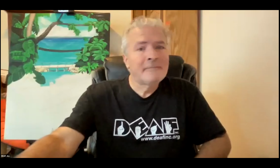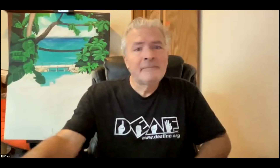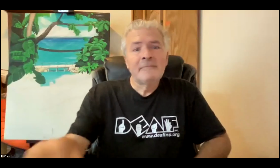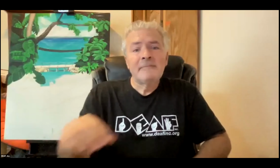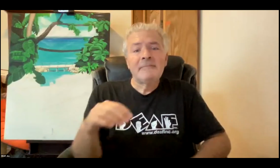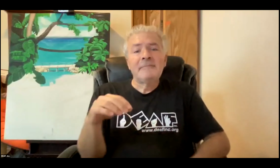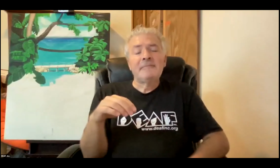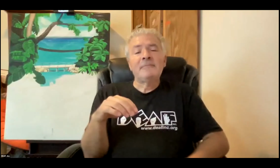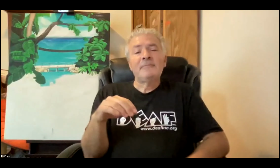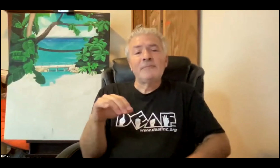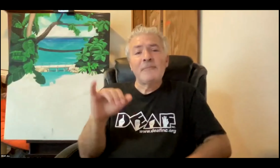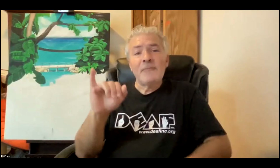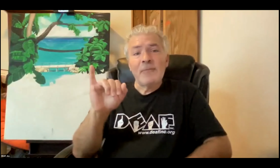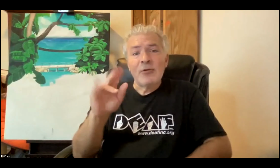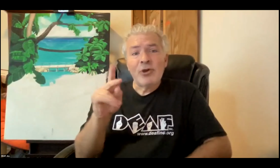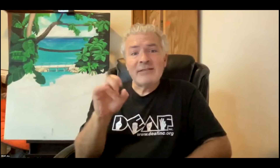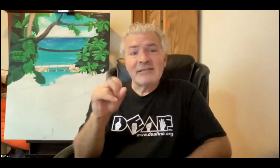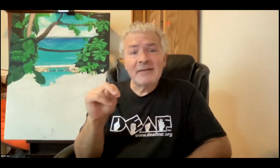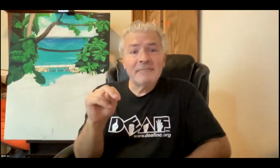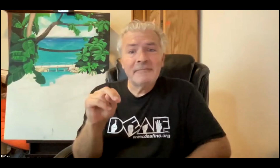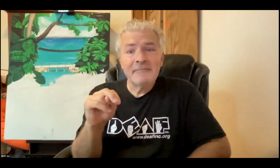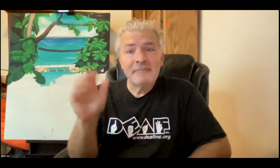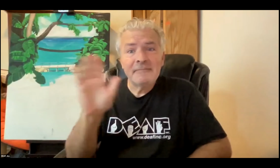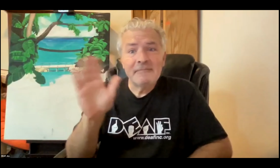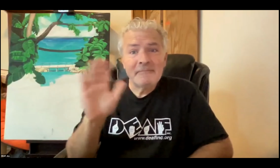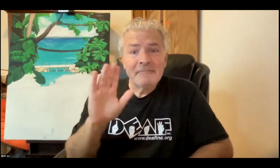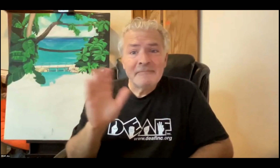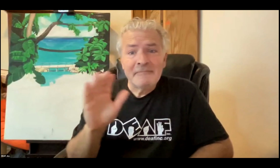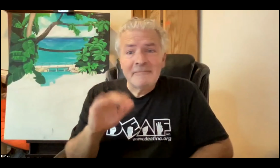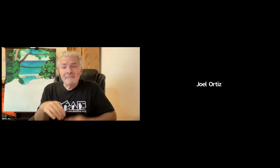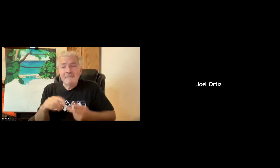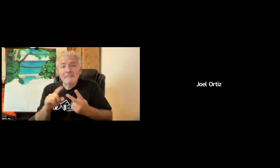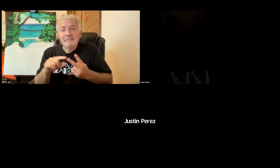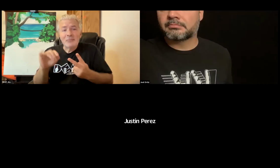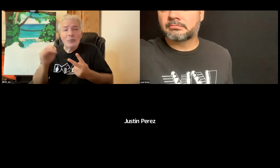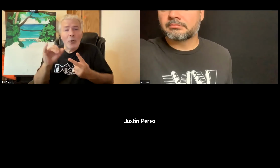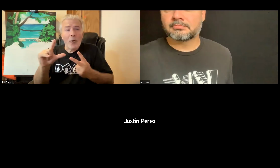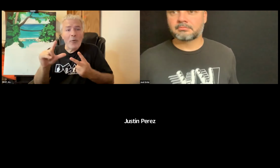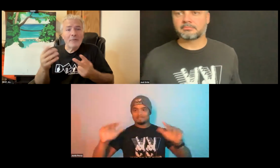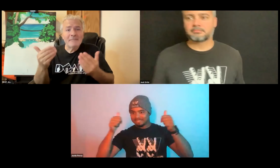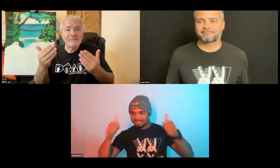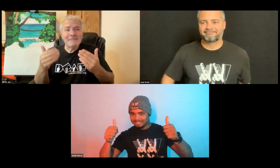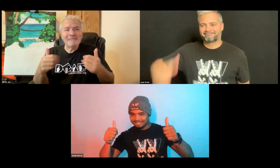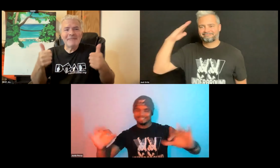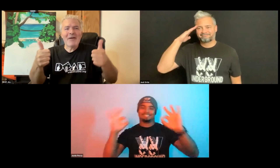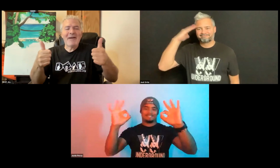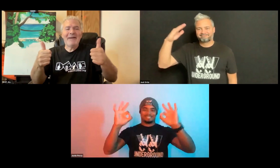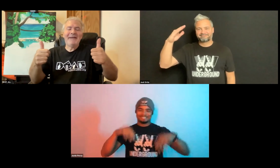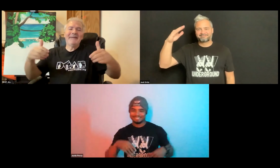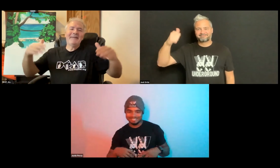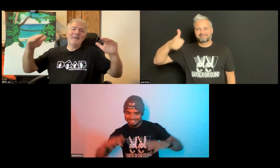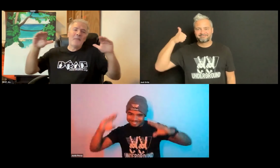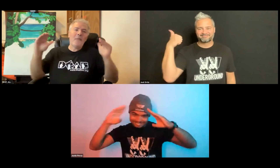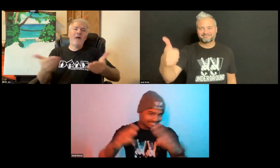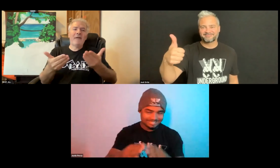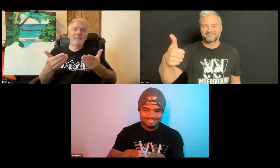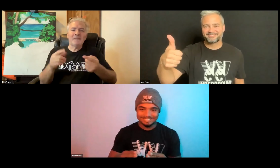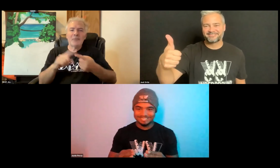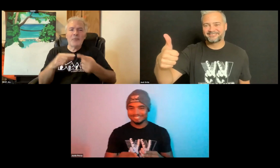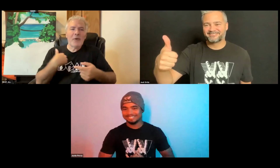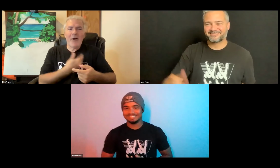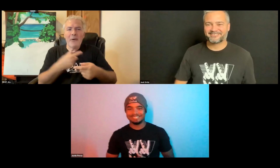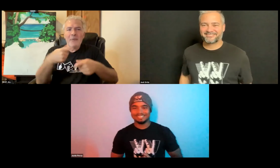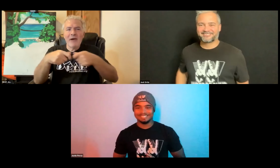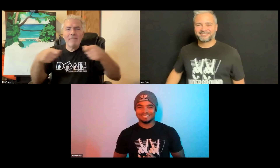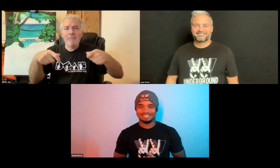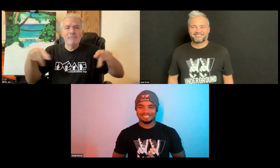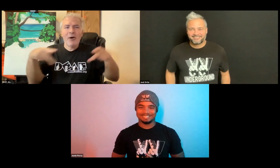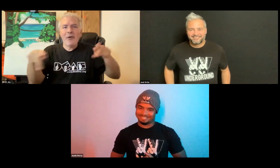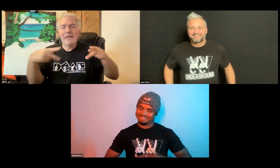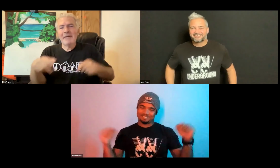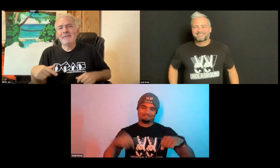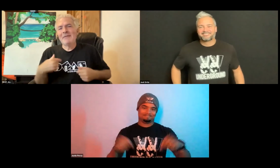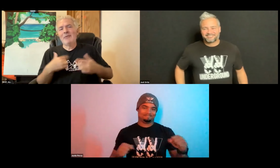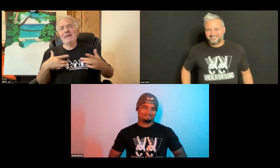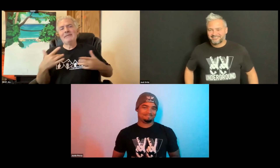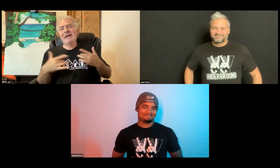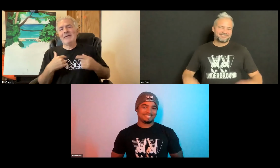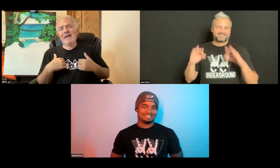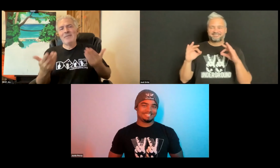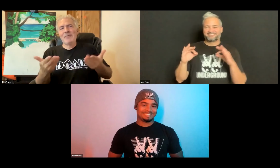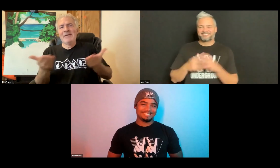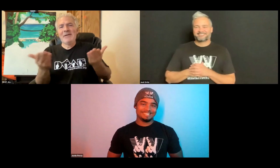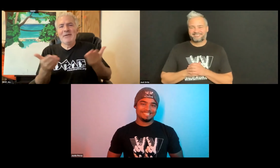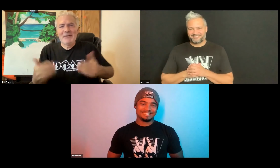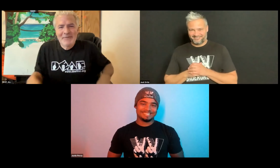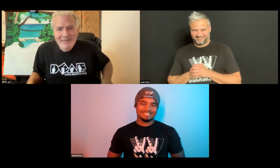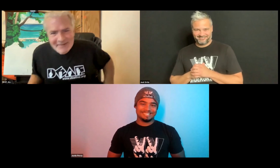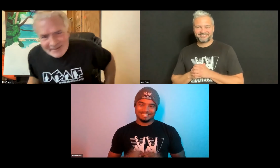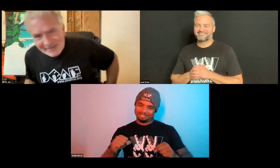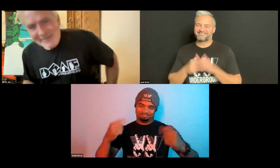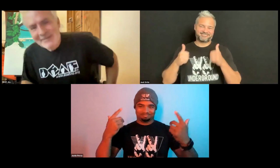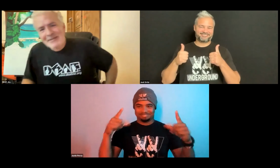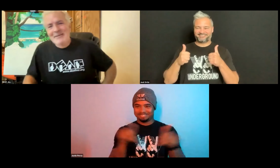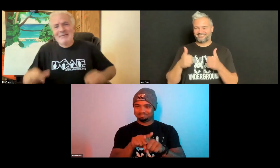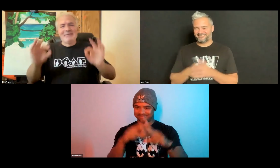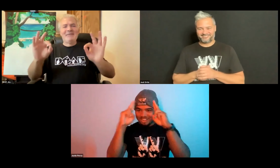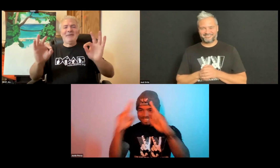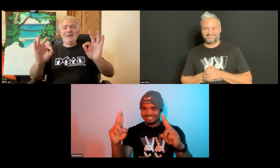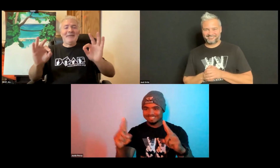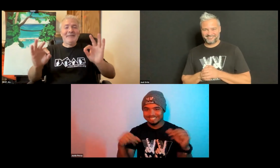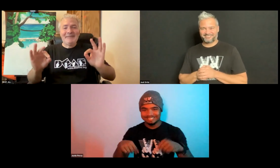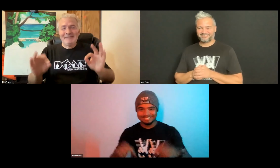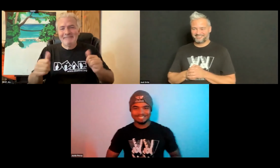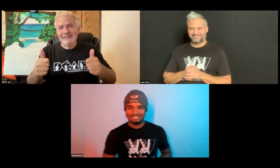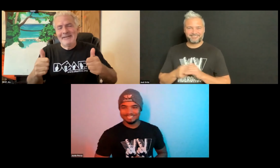Justin? Are you there? Joel? Are you there? Welcome to the wrap-up party! So pleased to have you here.